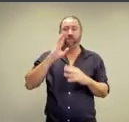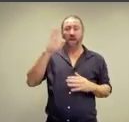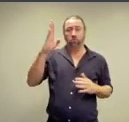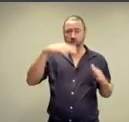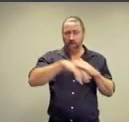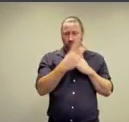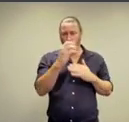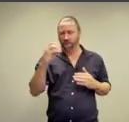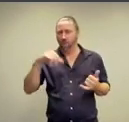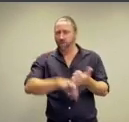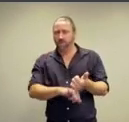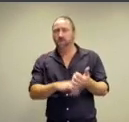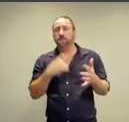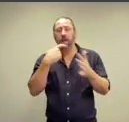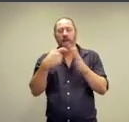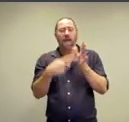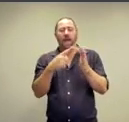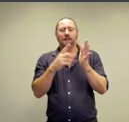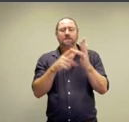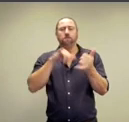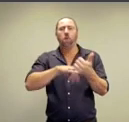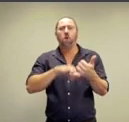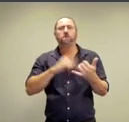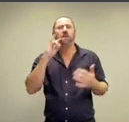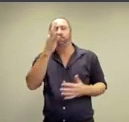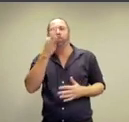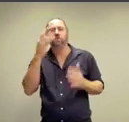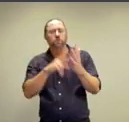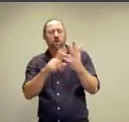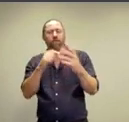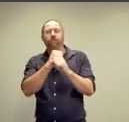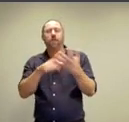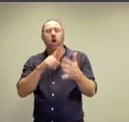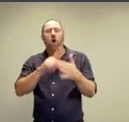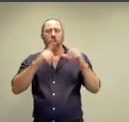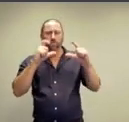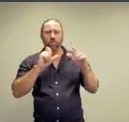especially in the 2000s. Here, we can see Kate Moss on the cover